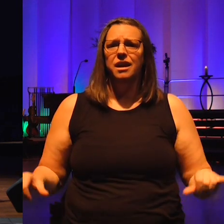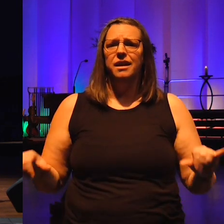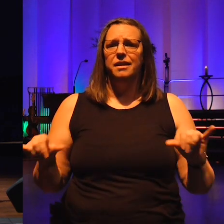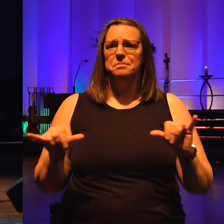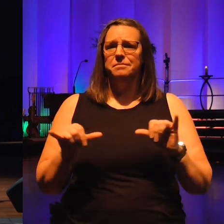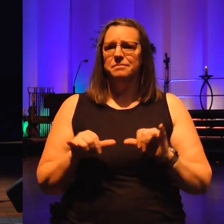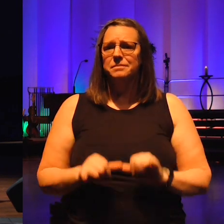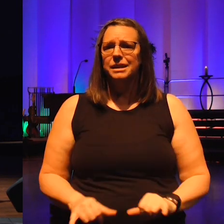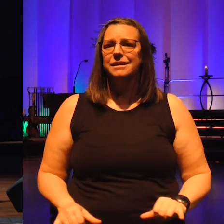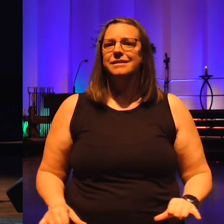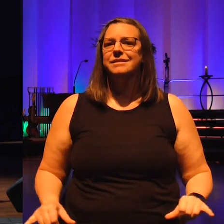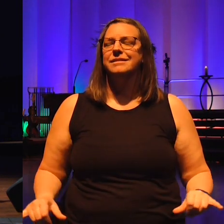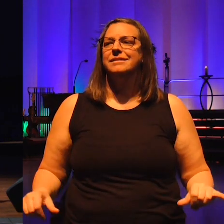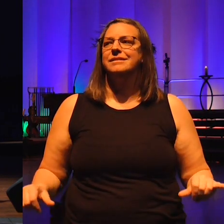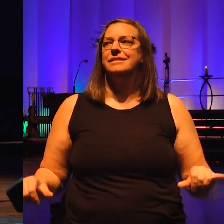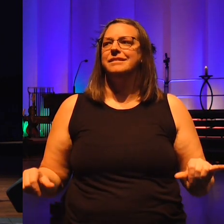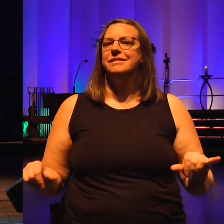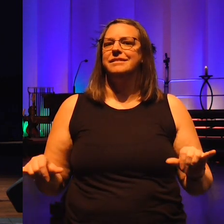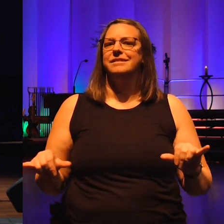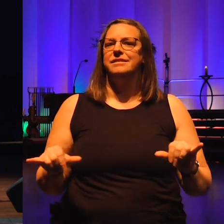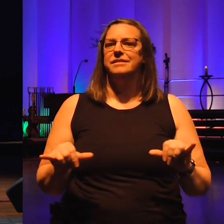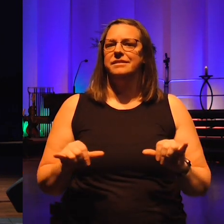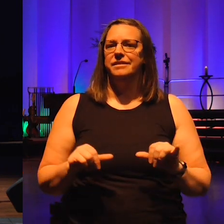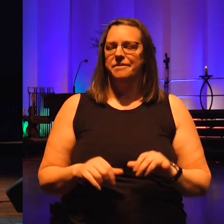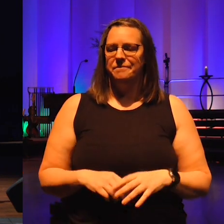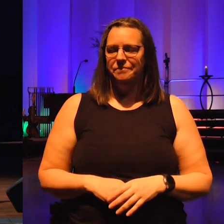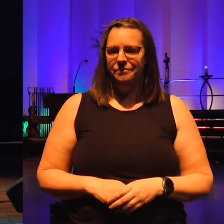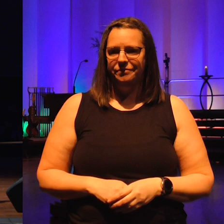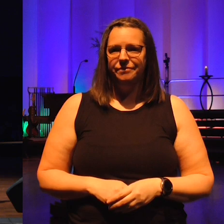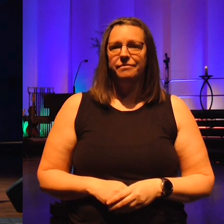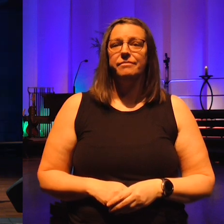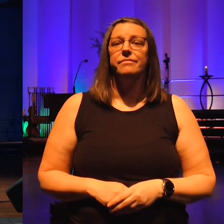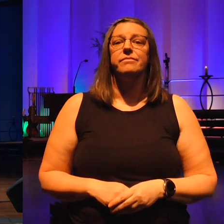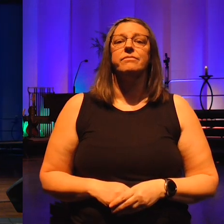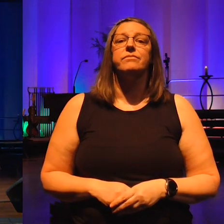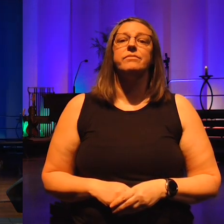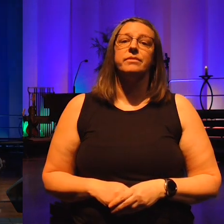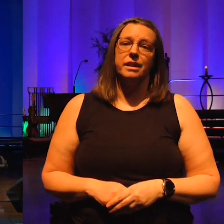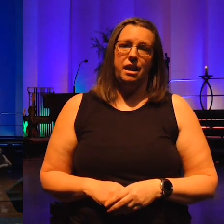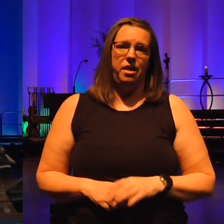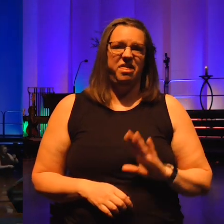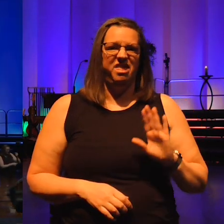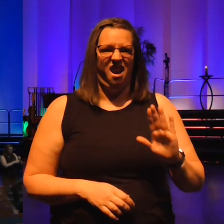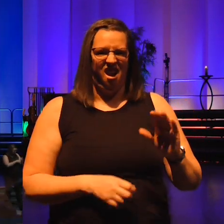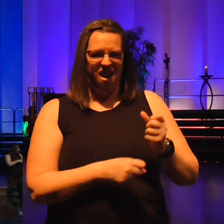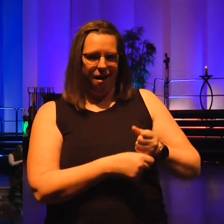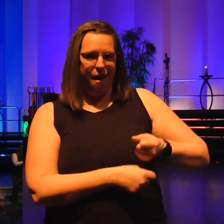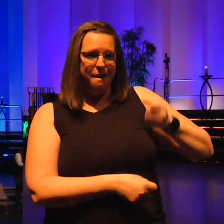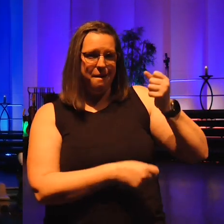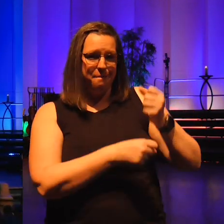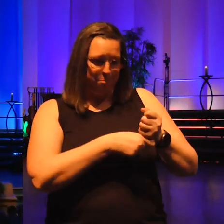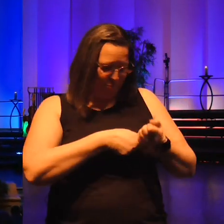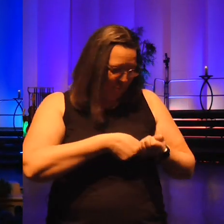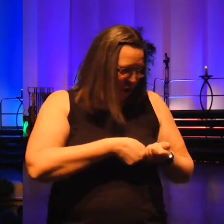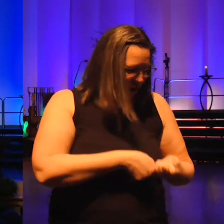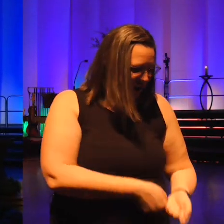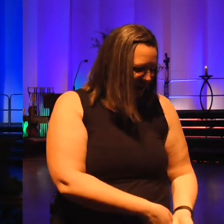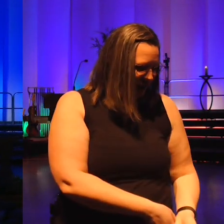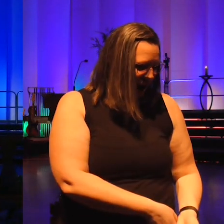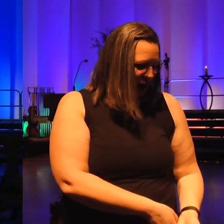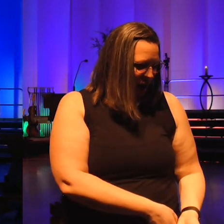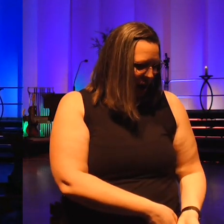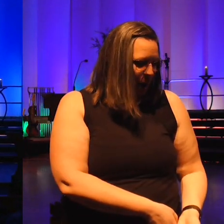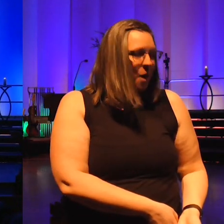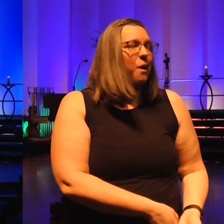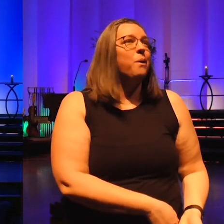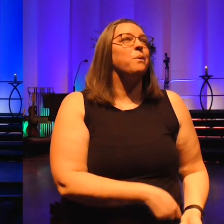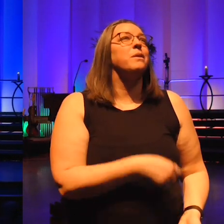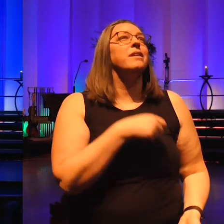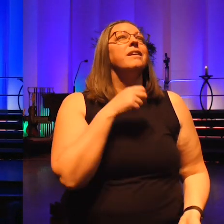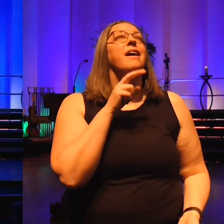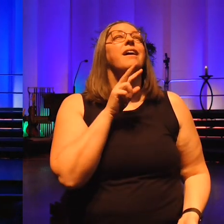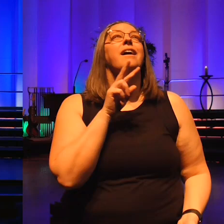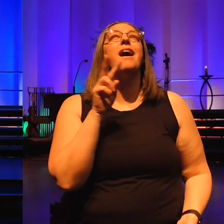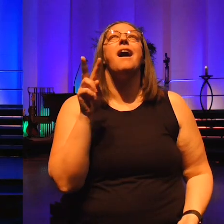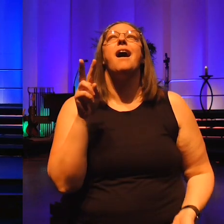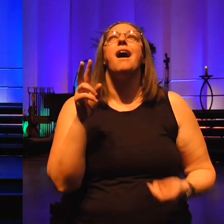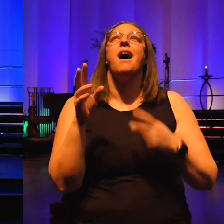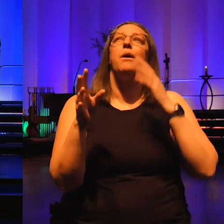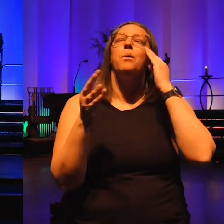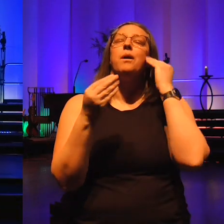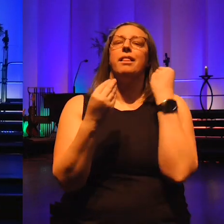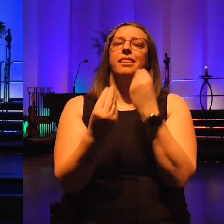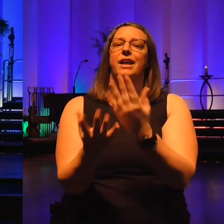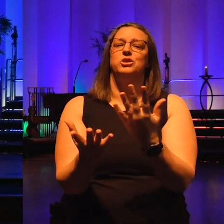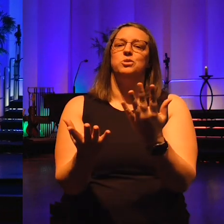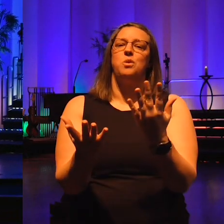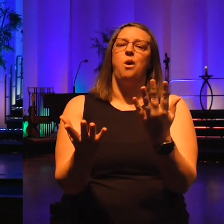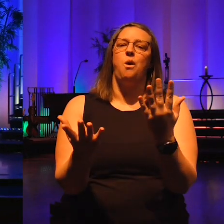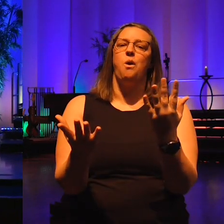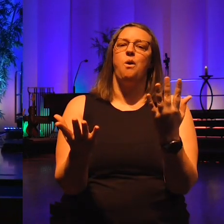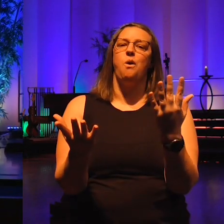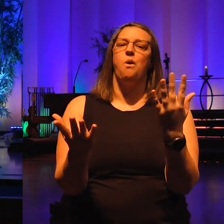again now hold tight to your unella darling I'm just trying to tell you that there's